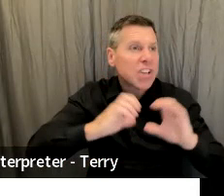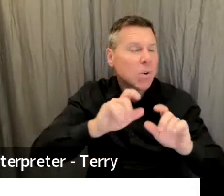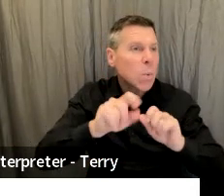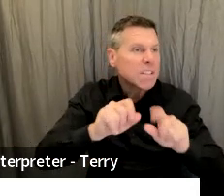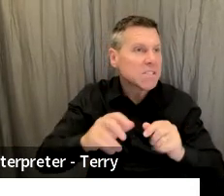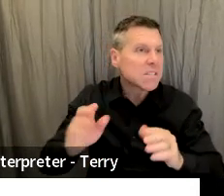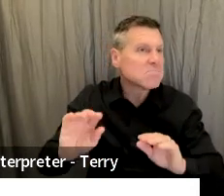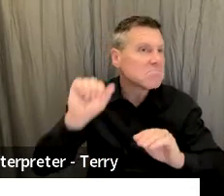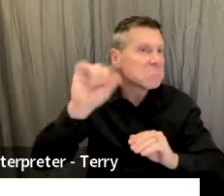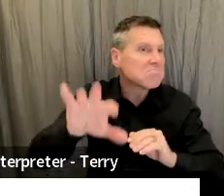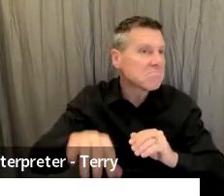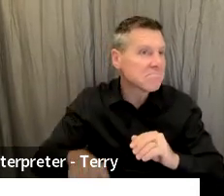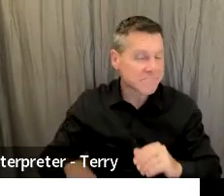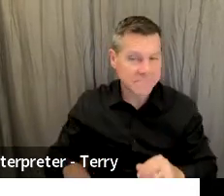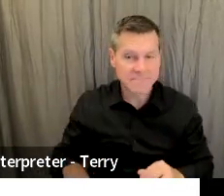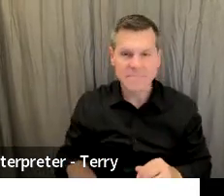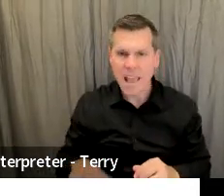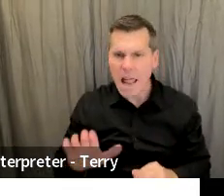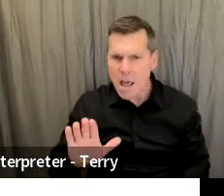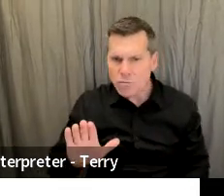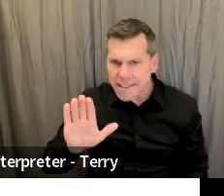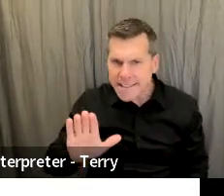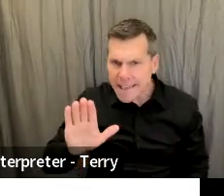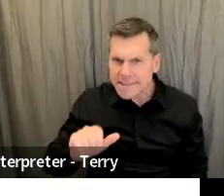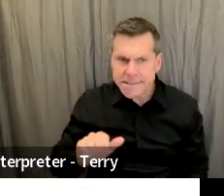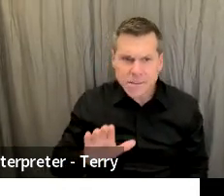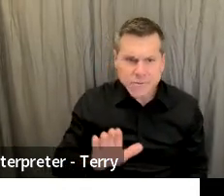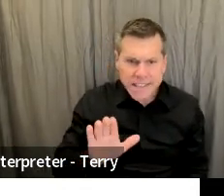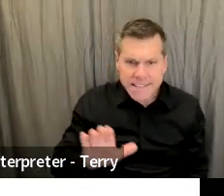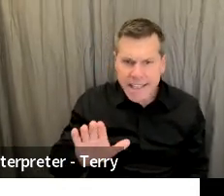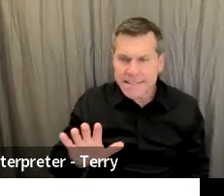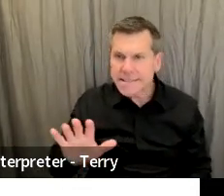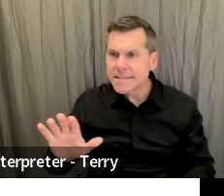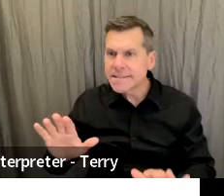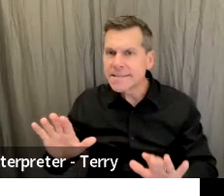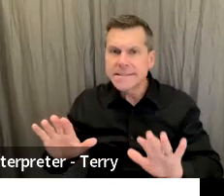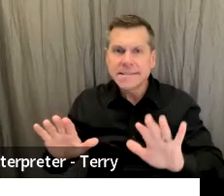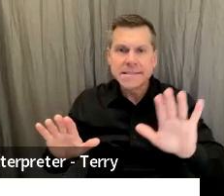the trend. Look for the raised hands in the participant tab. If you have a question, you want to raise your hands